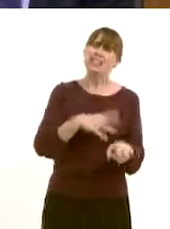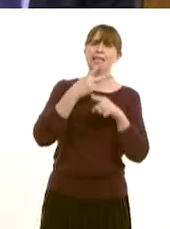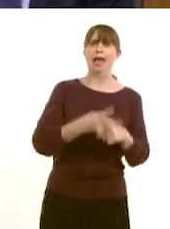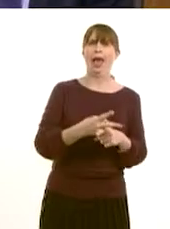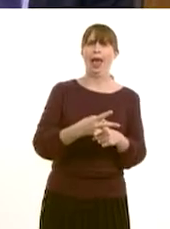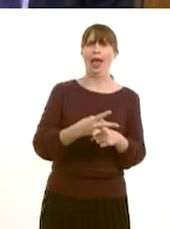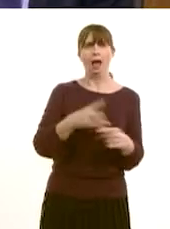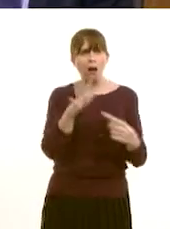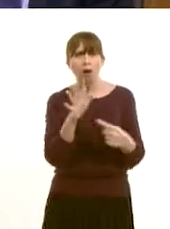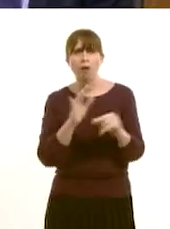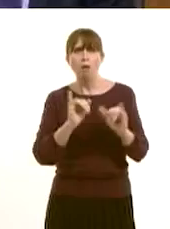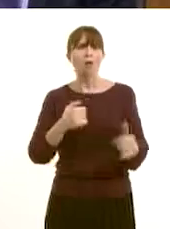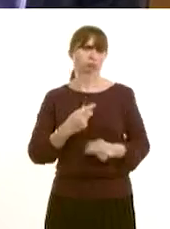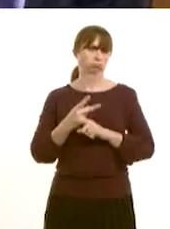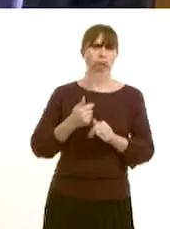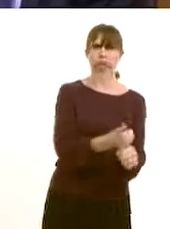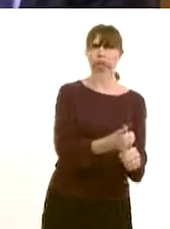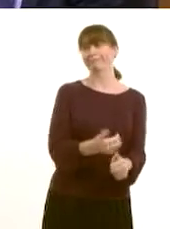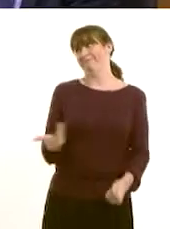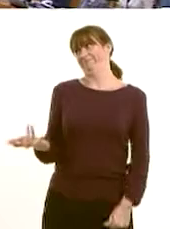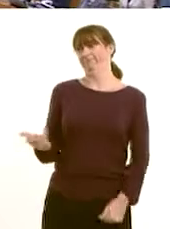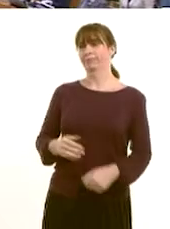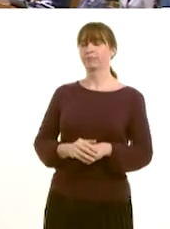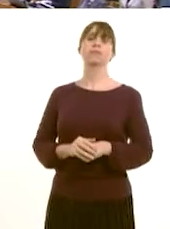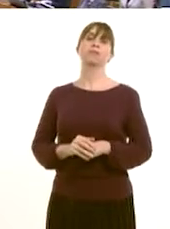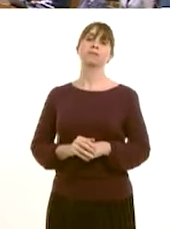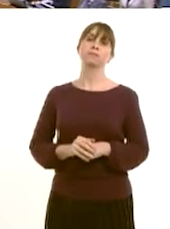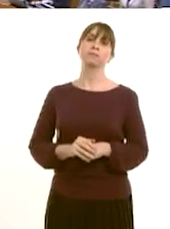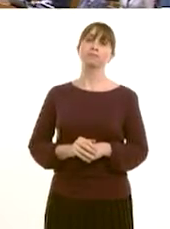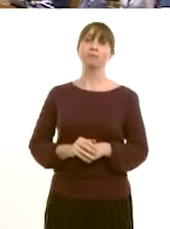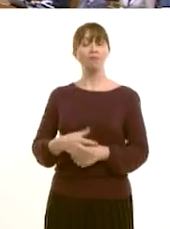Leanne Wood: Thatís an interesting answer to that question, First Minister, because,